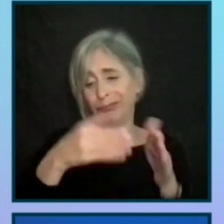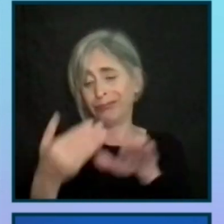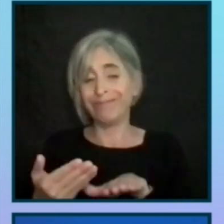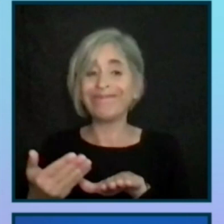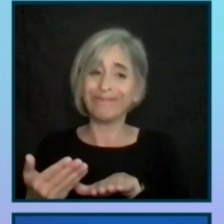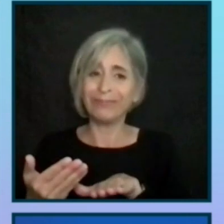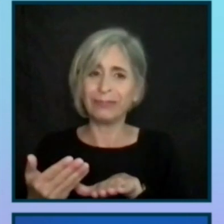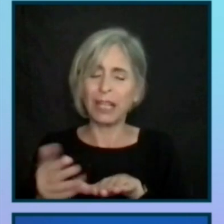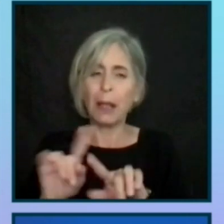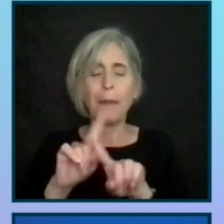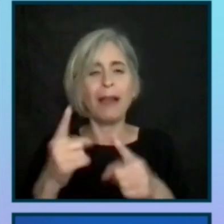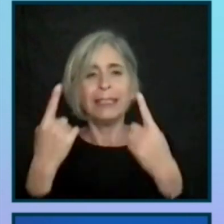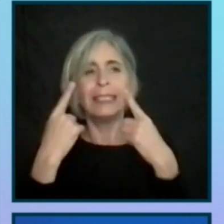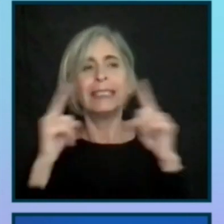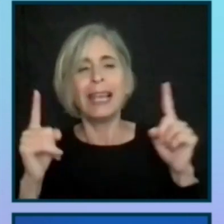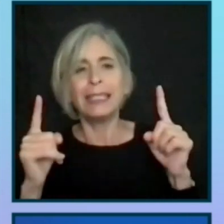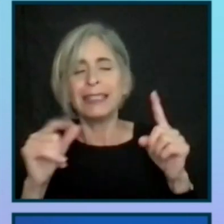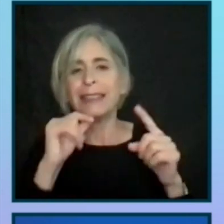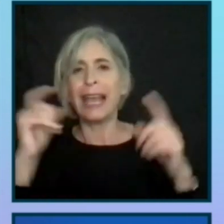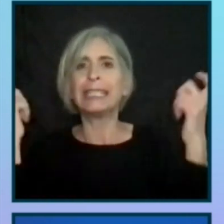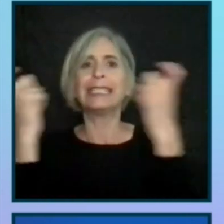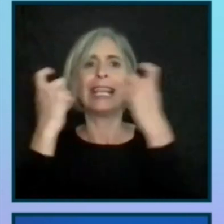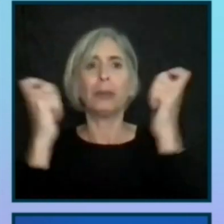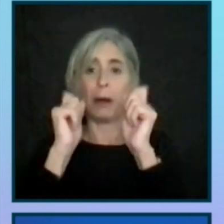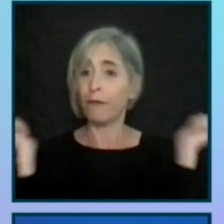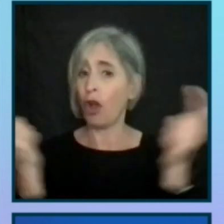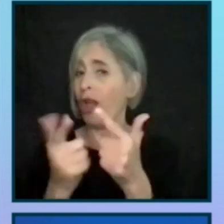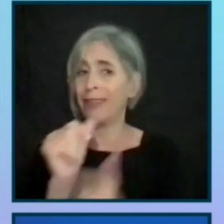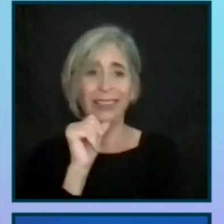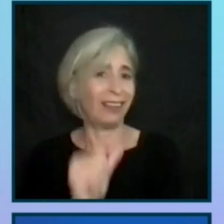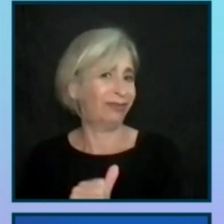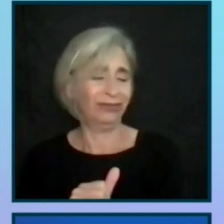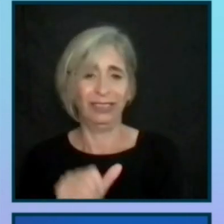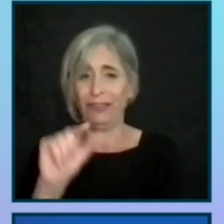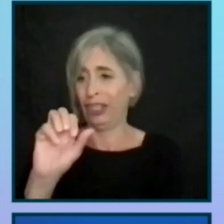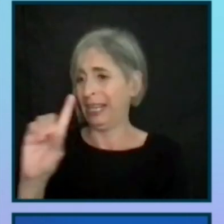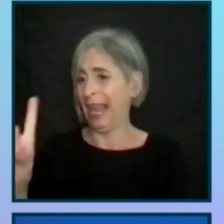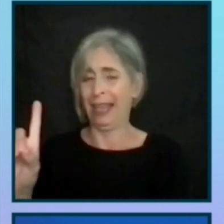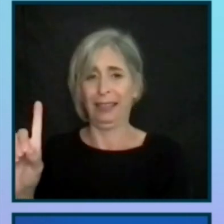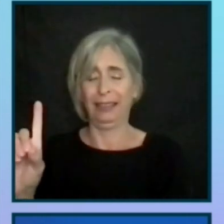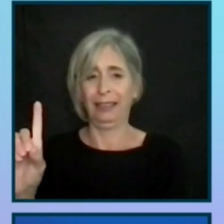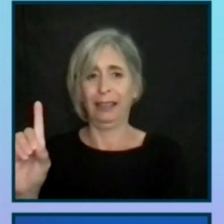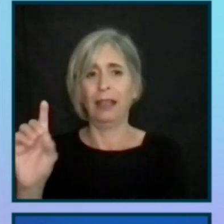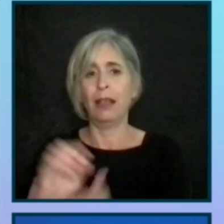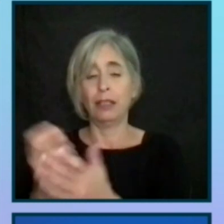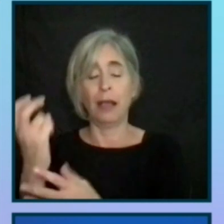of GAAD is not celebrated by everyone. And there is a satire account called The Blind Onion